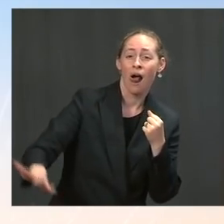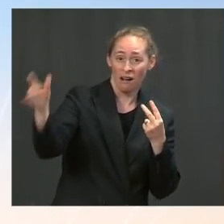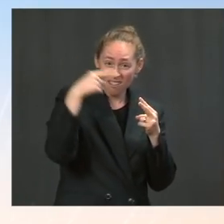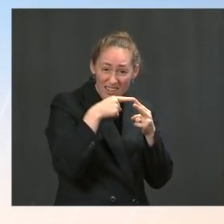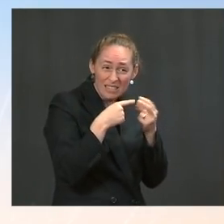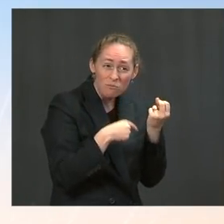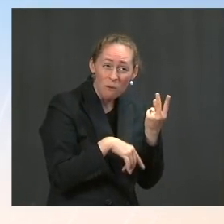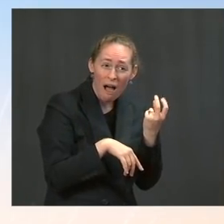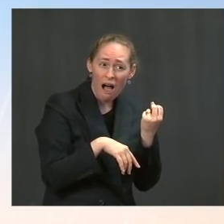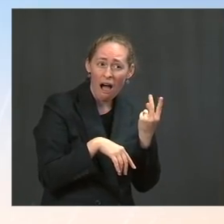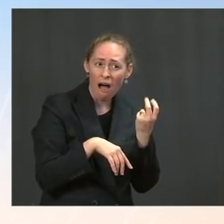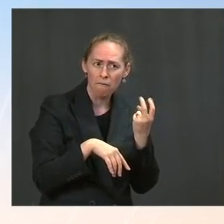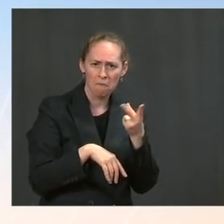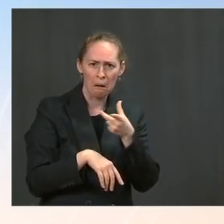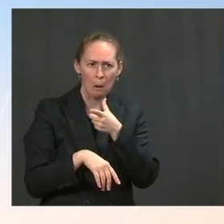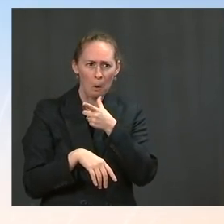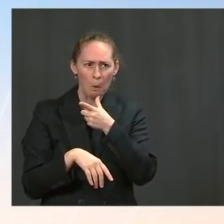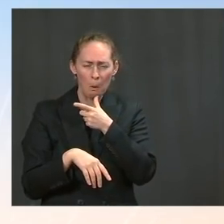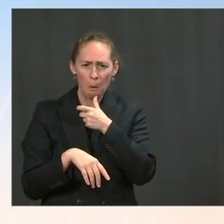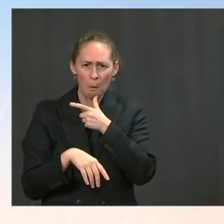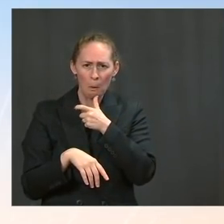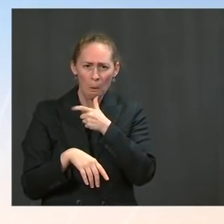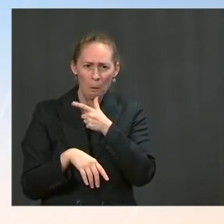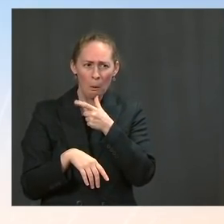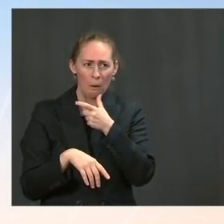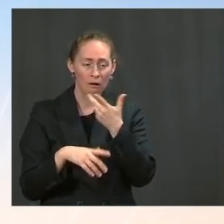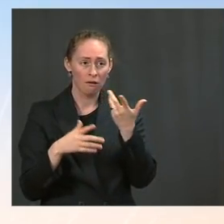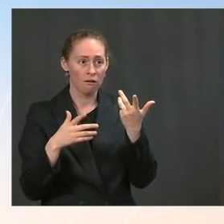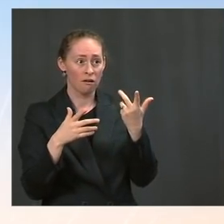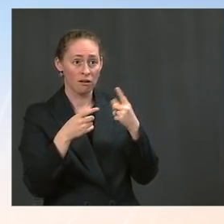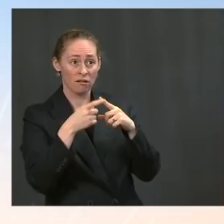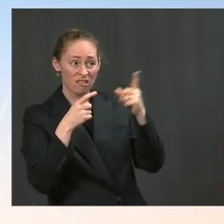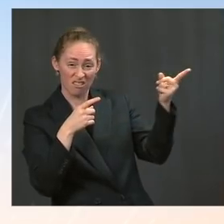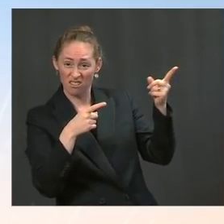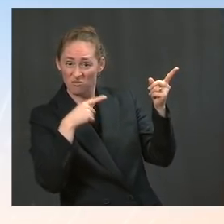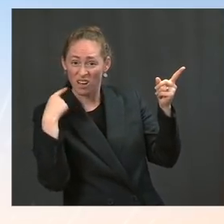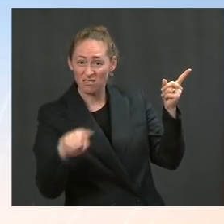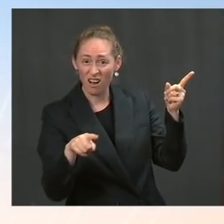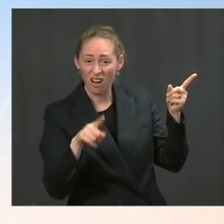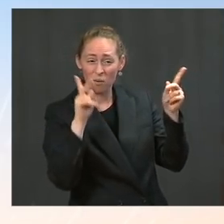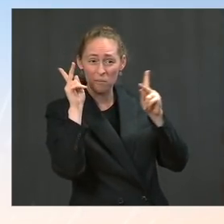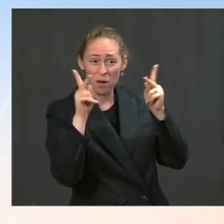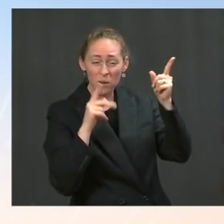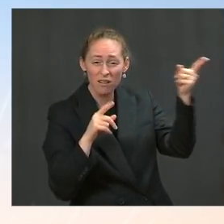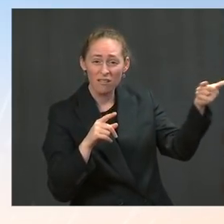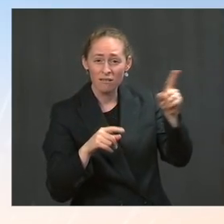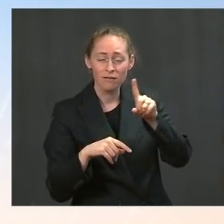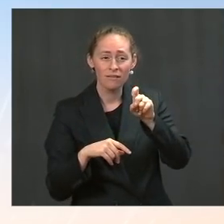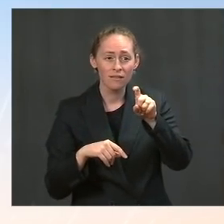Are they bad actors like Russia? And Facebook responded yesterday after the press briefing. They say that they removed